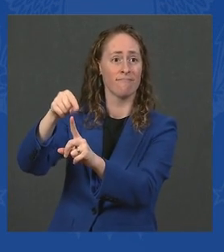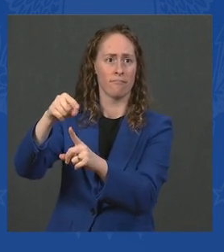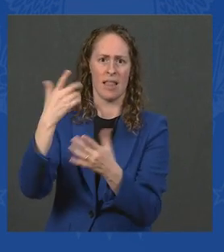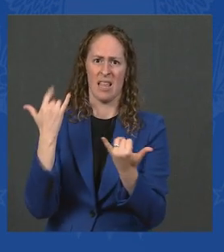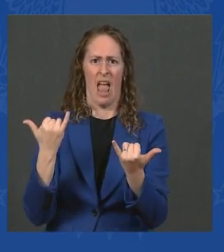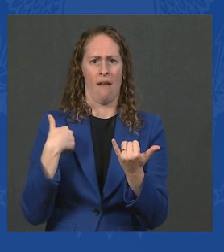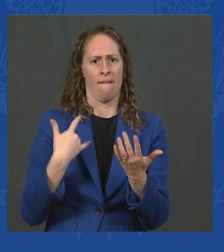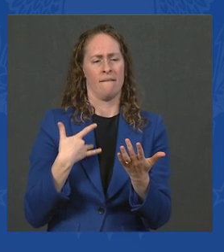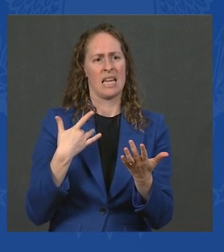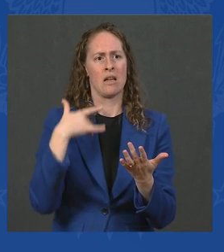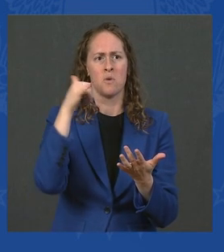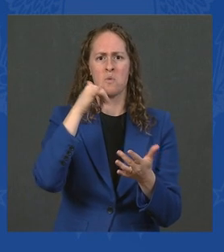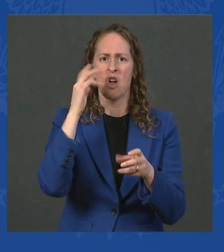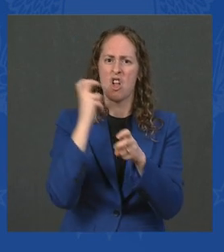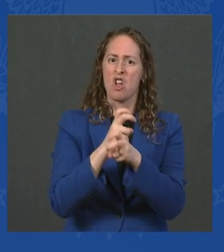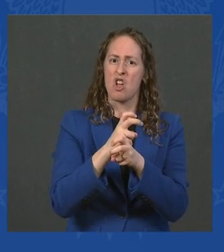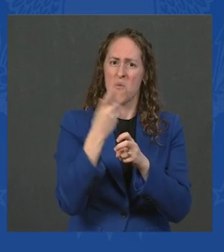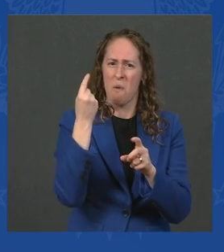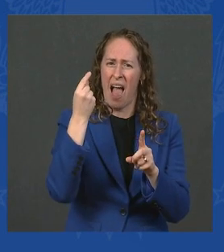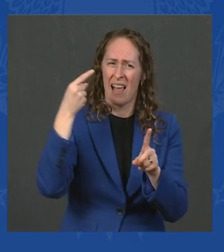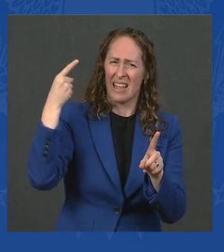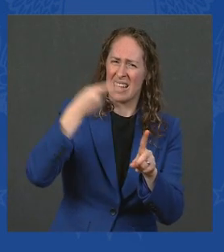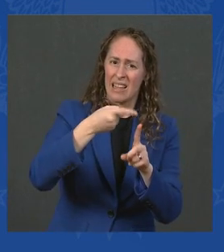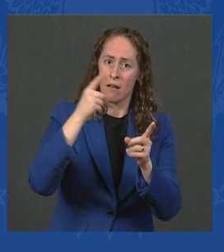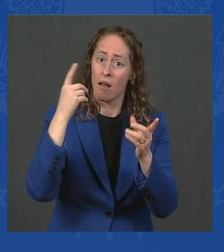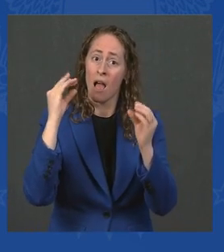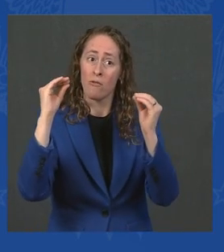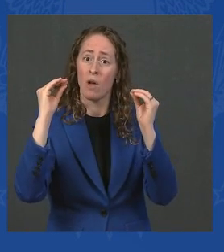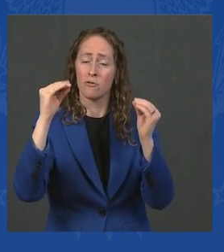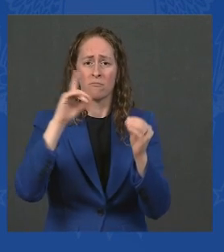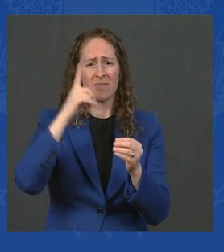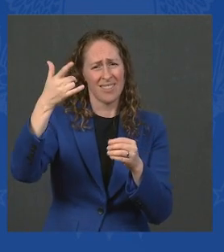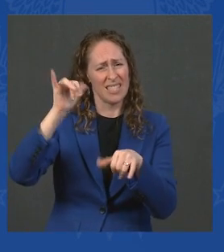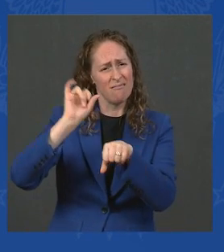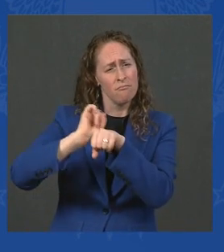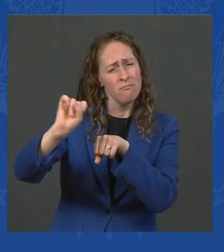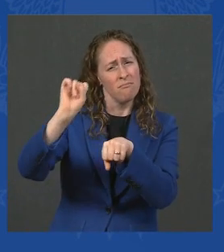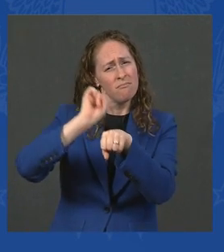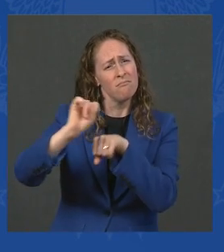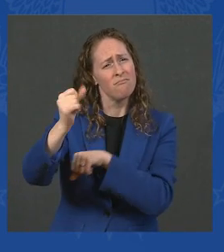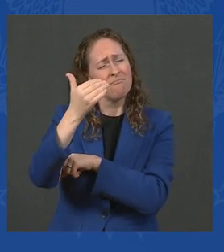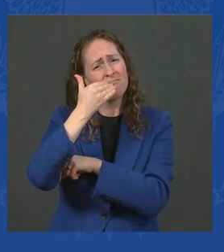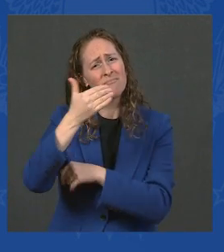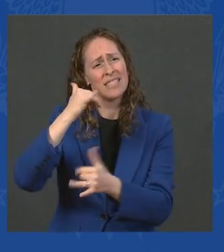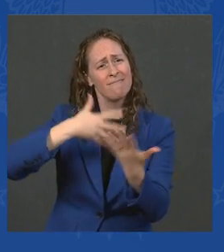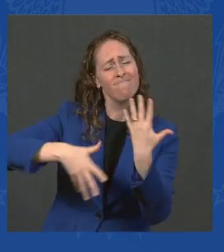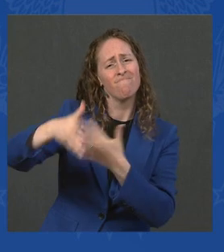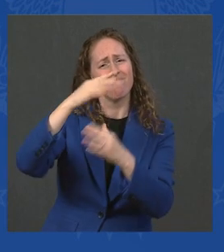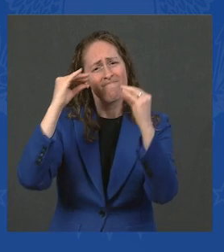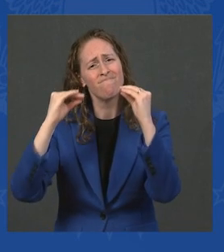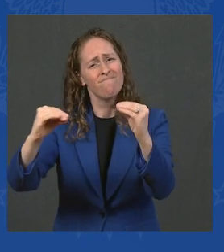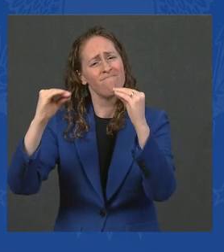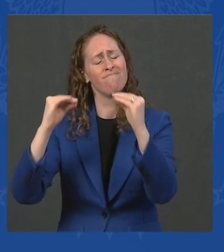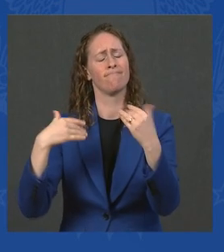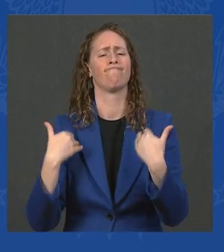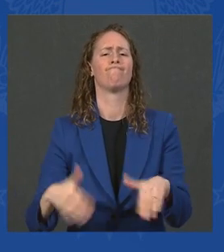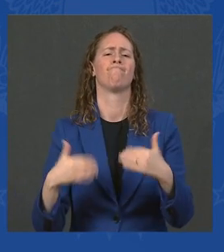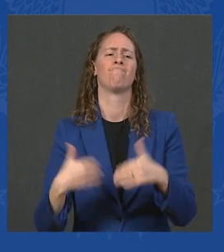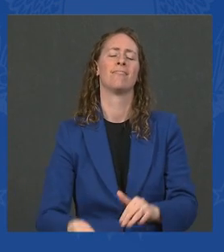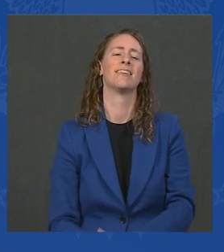But thank you. You're doing a heck of a job. We know the start of a school year is an excellent time to mix anticipation and nervousness,